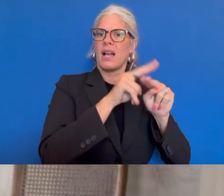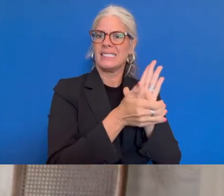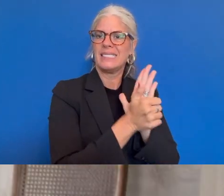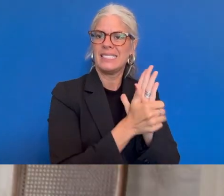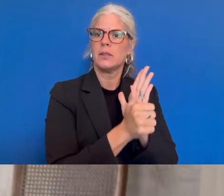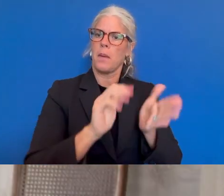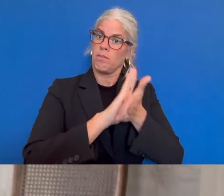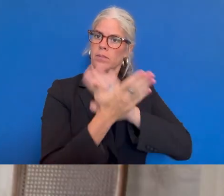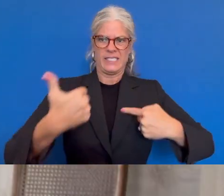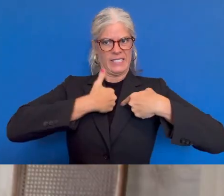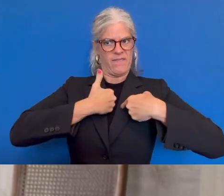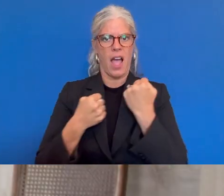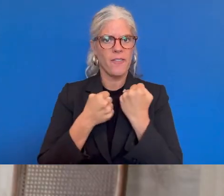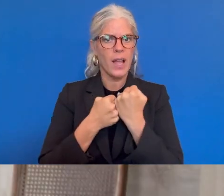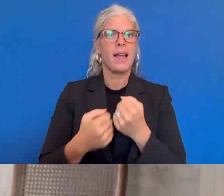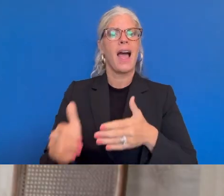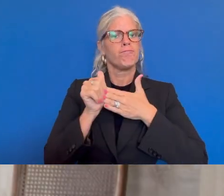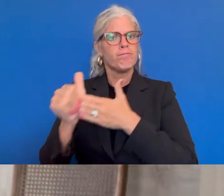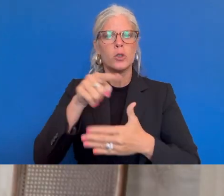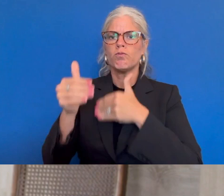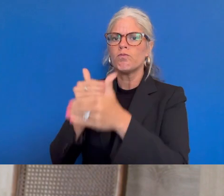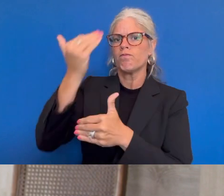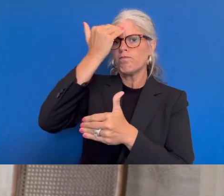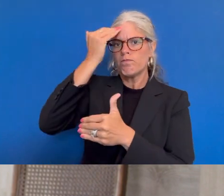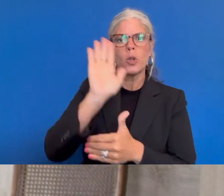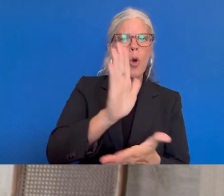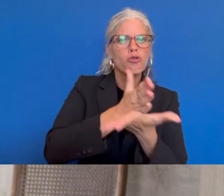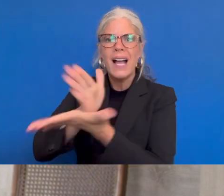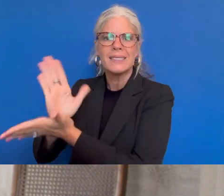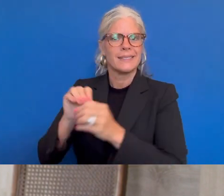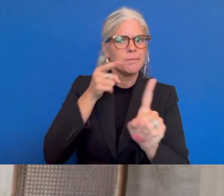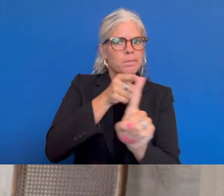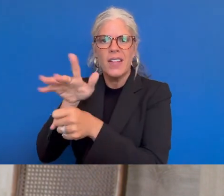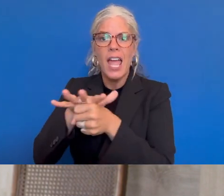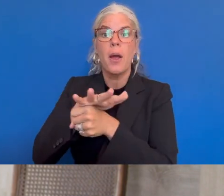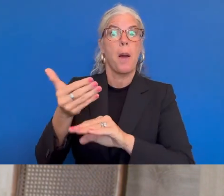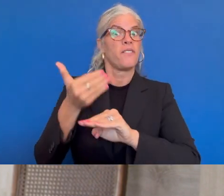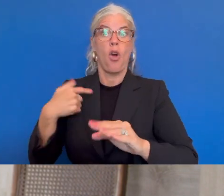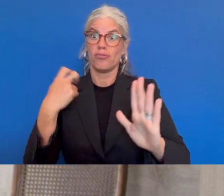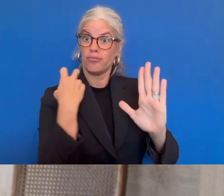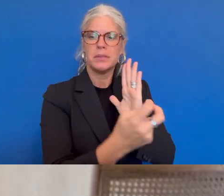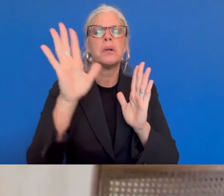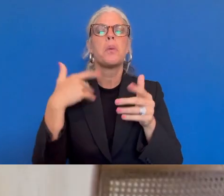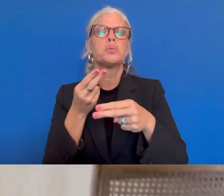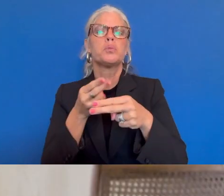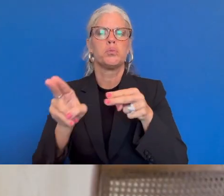will help you develop the skills in being a self-advocate and guide you through your rights in specific areas. Before we get started,